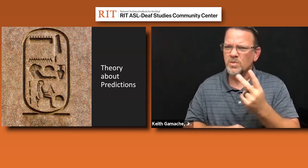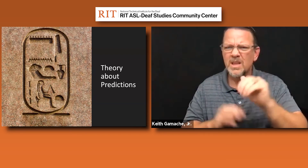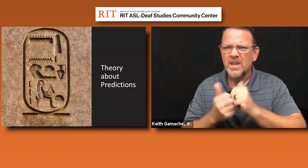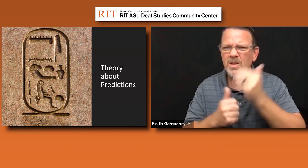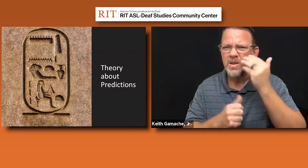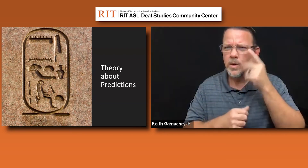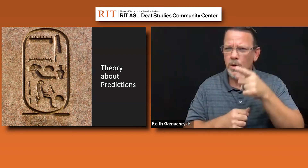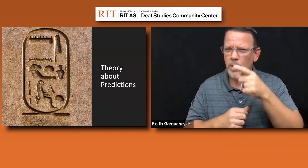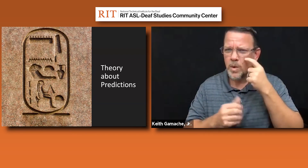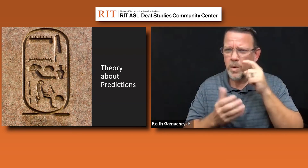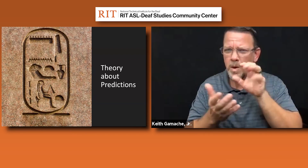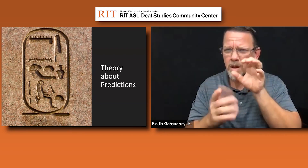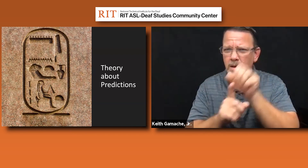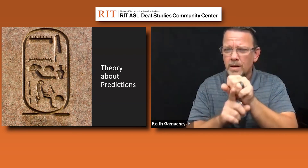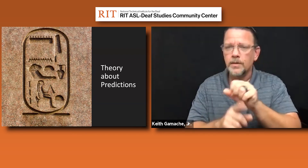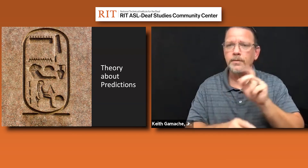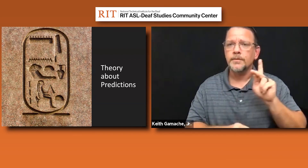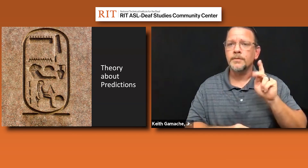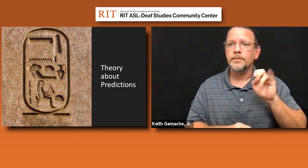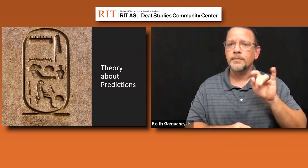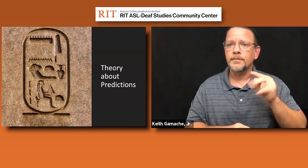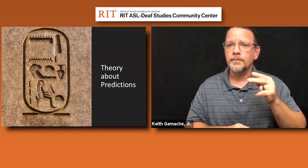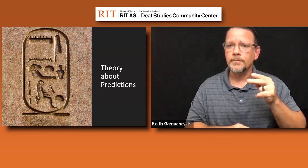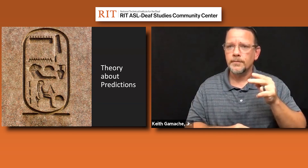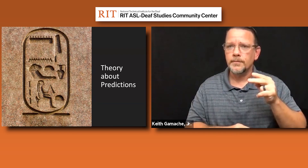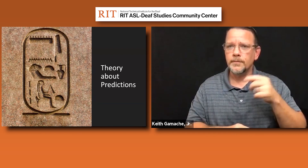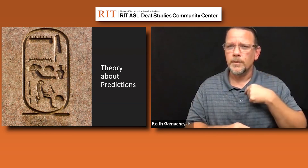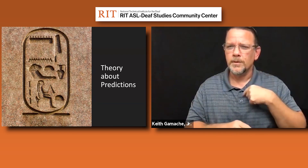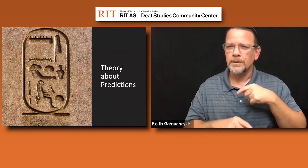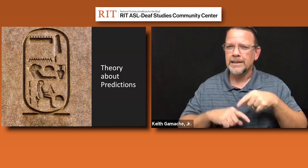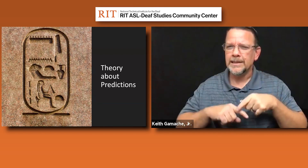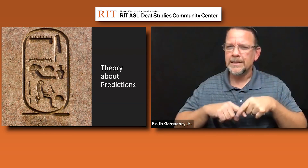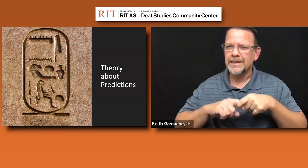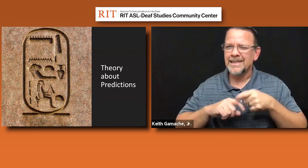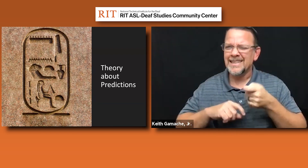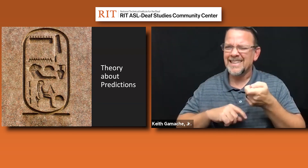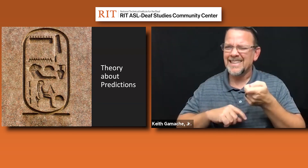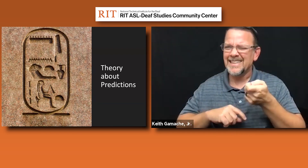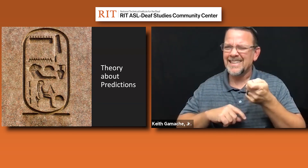it looks like one word when really it's two, and it's just that slightest little pause